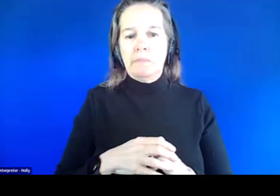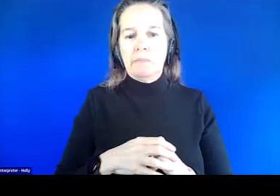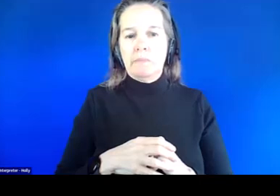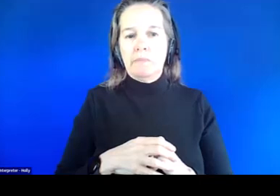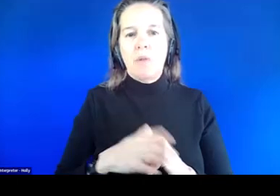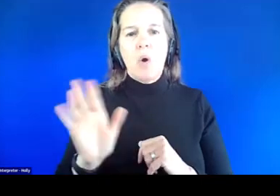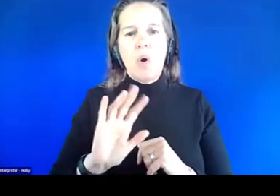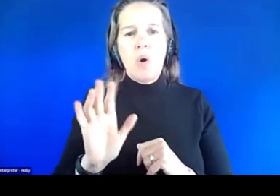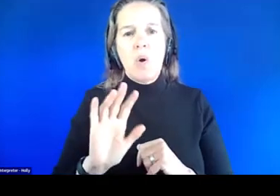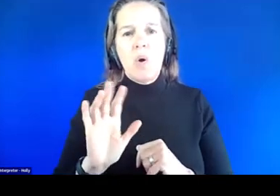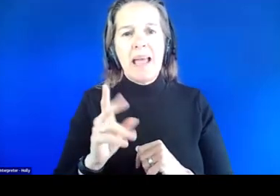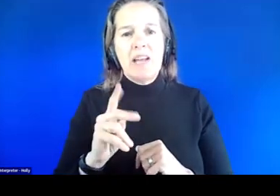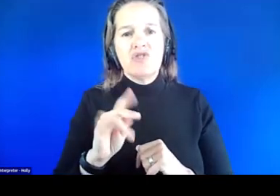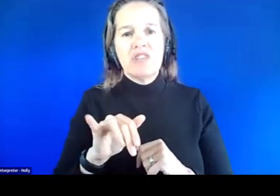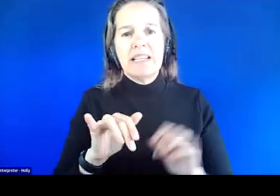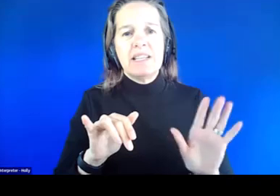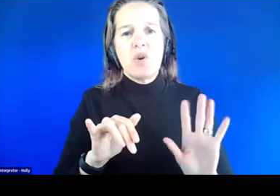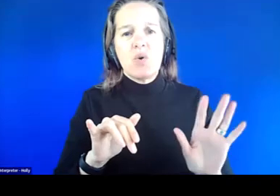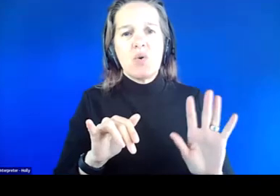Henry, I think you're muted. Yep.